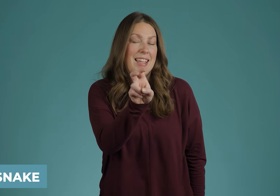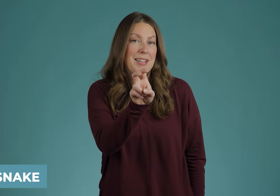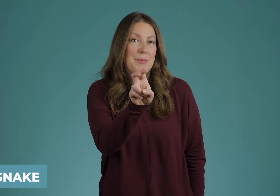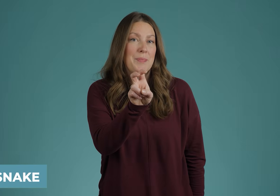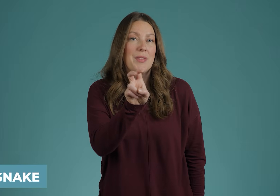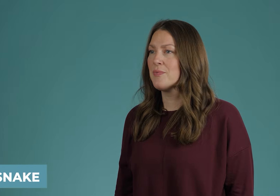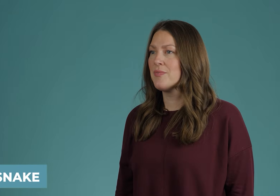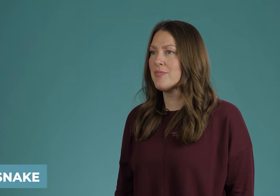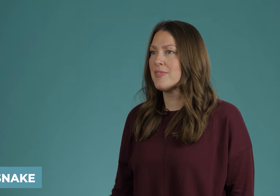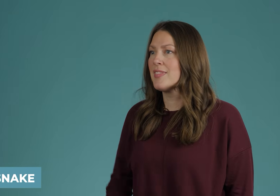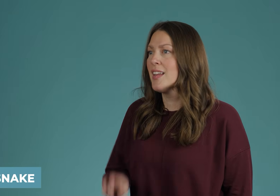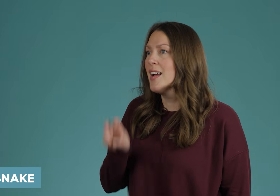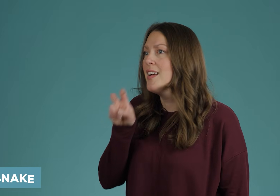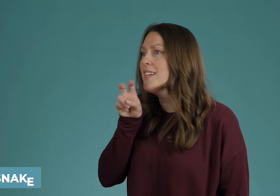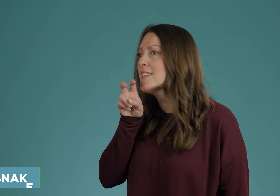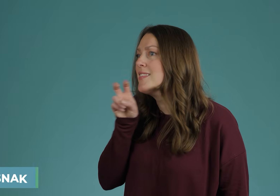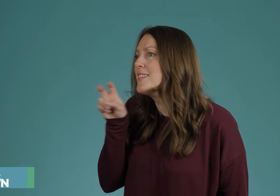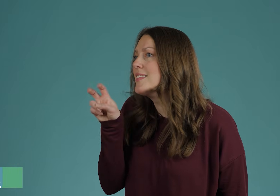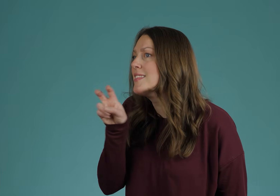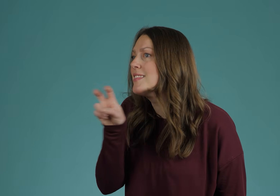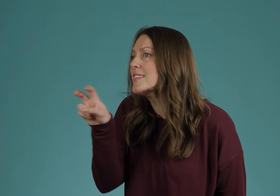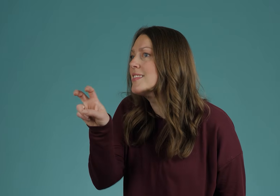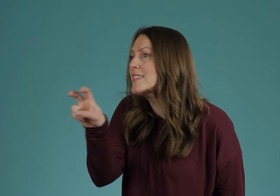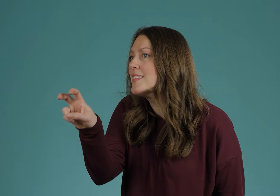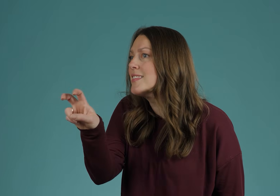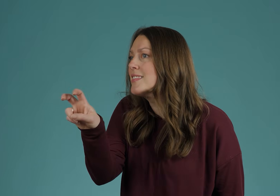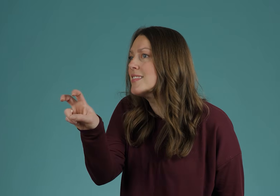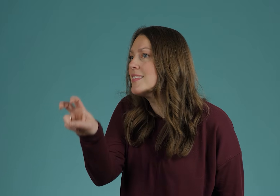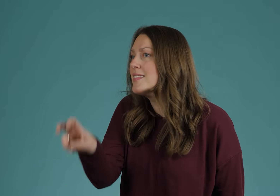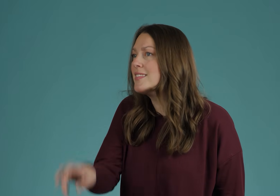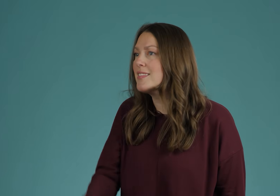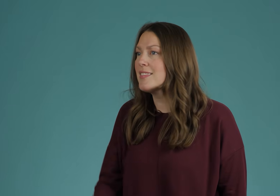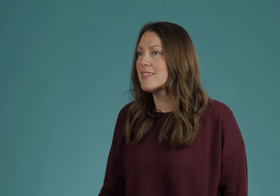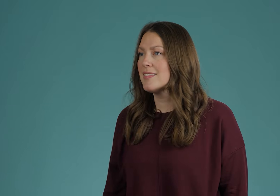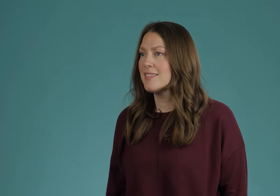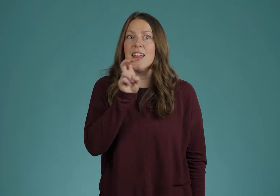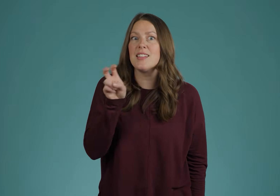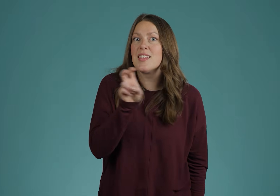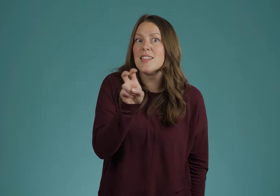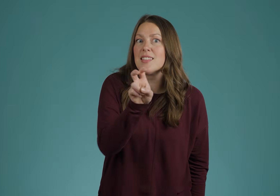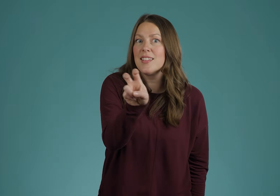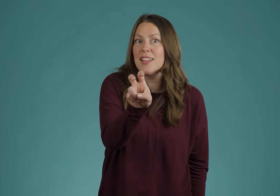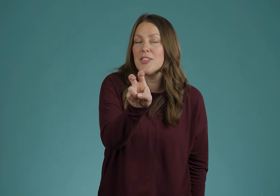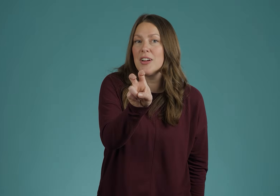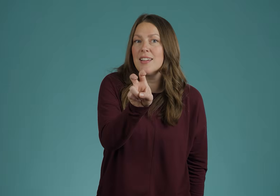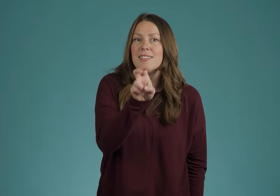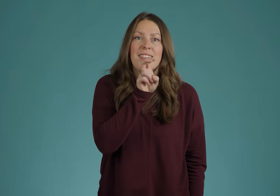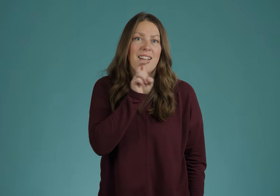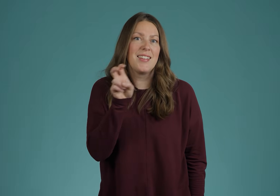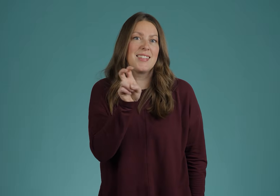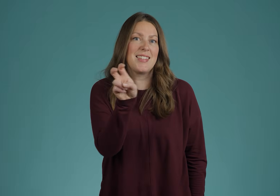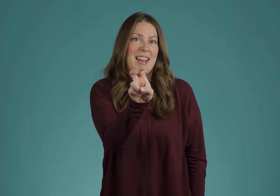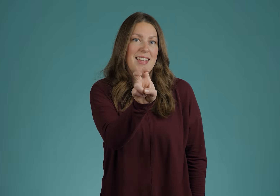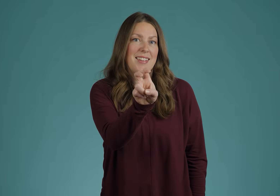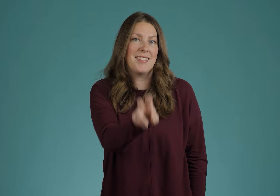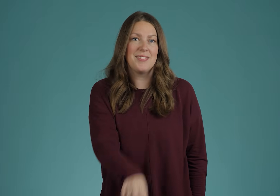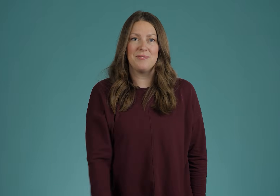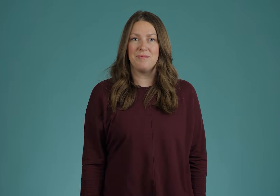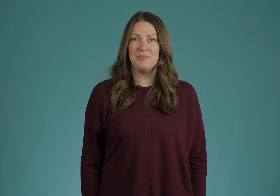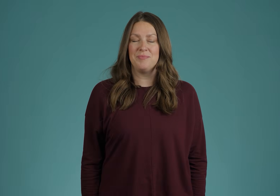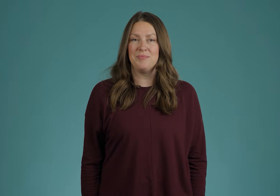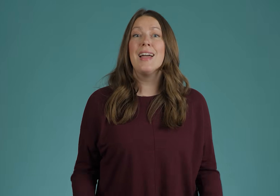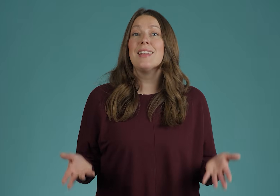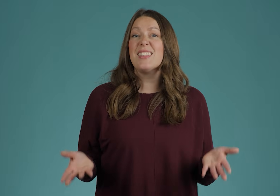Snake. You have a bent V hand. Think of